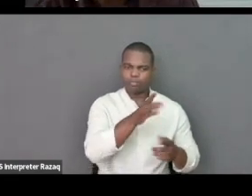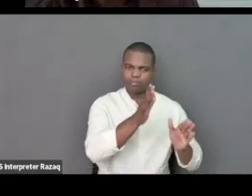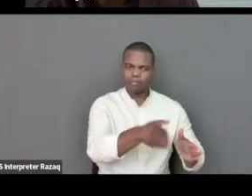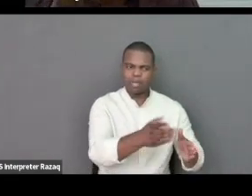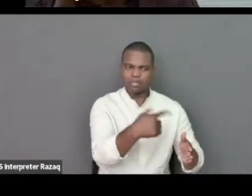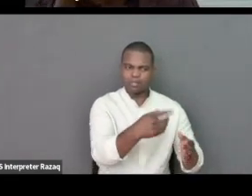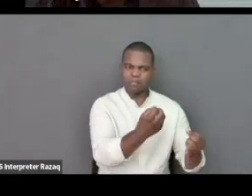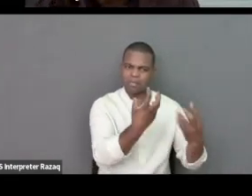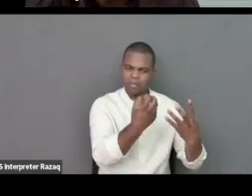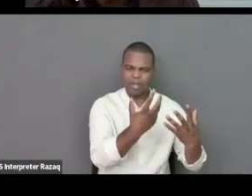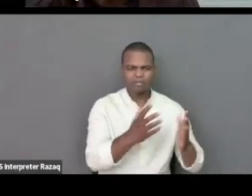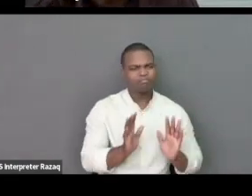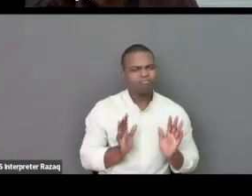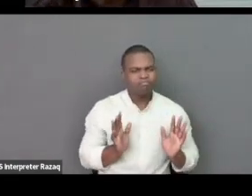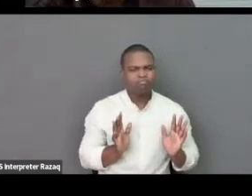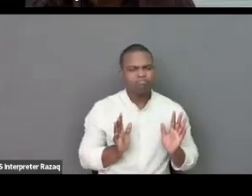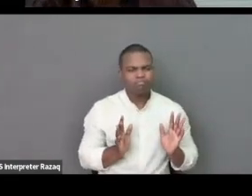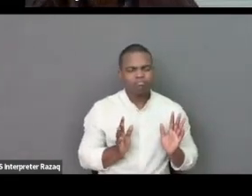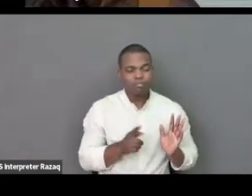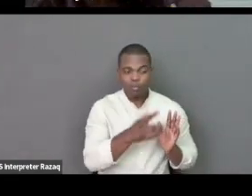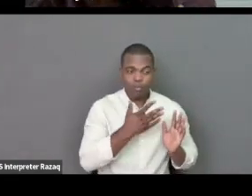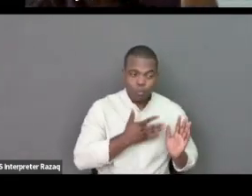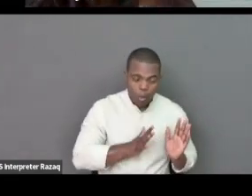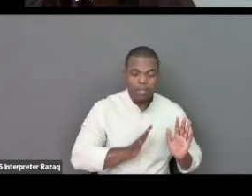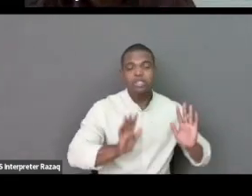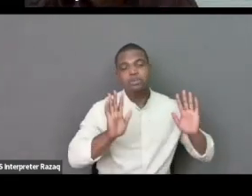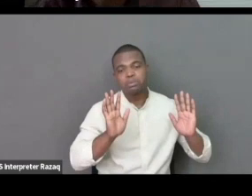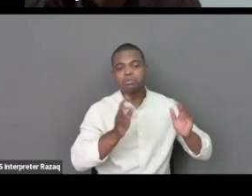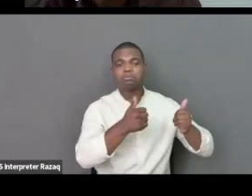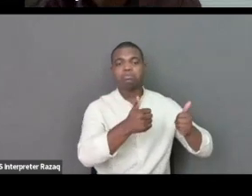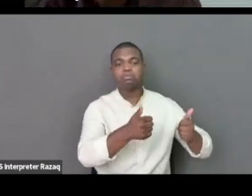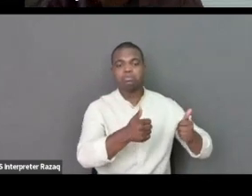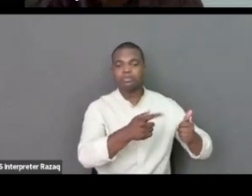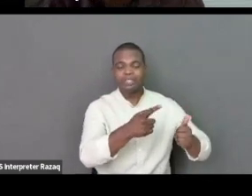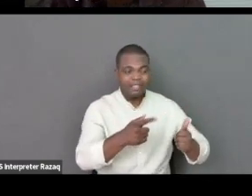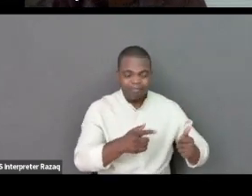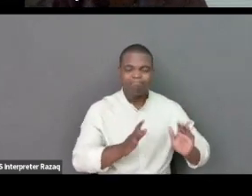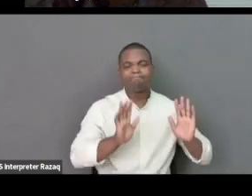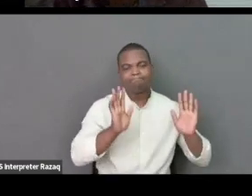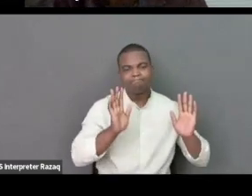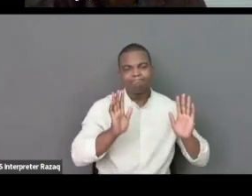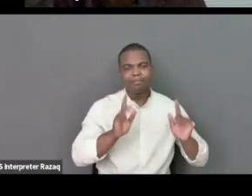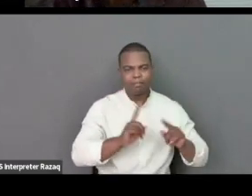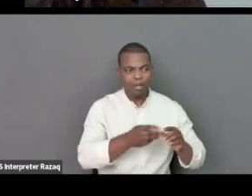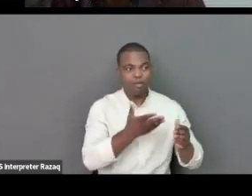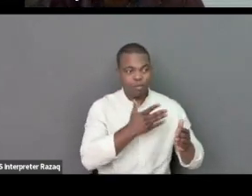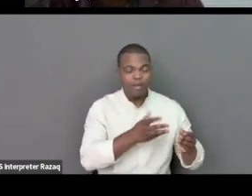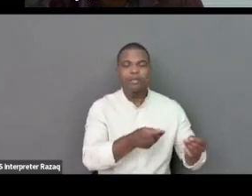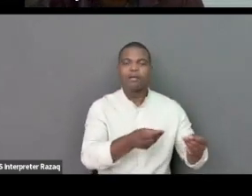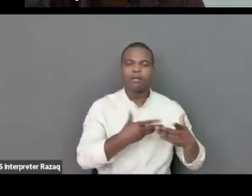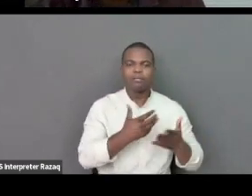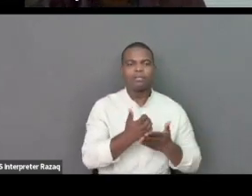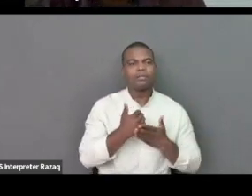users who would like to give feedback or who would give feedback, but for example, they have a bad experience in the past because there was no